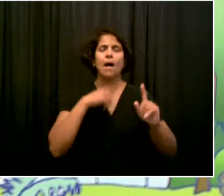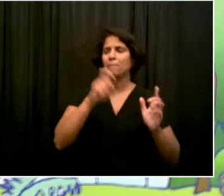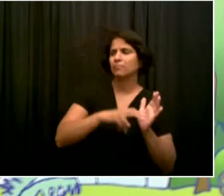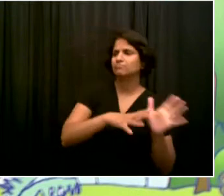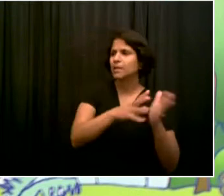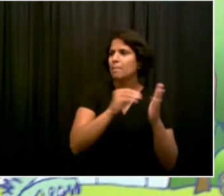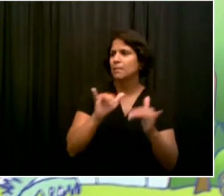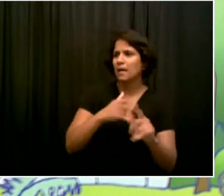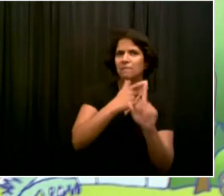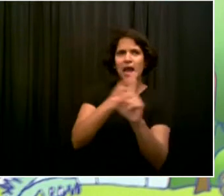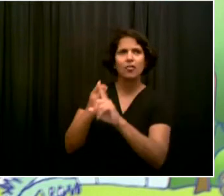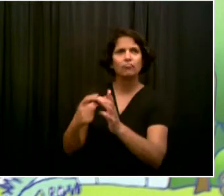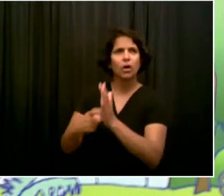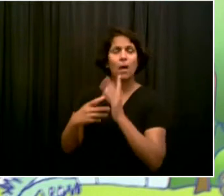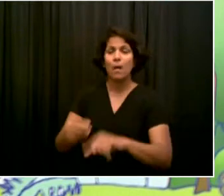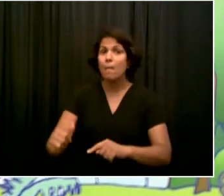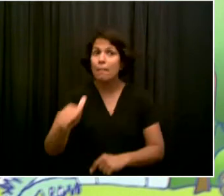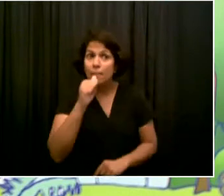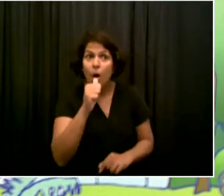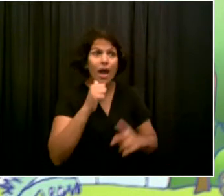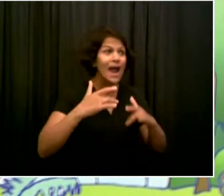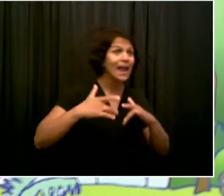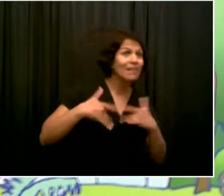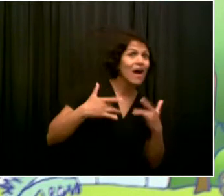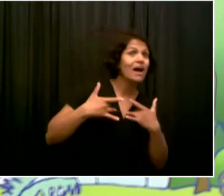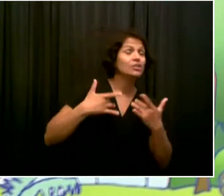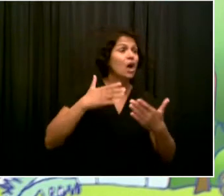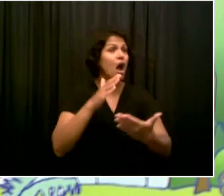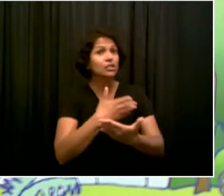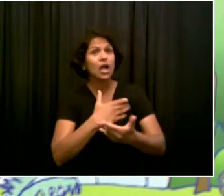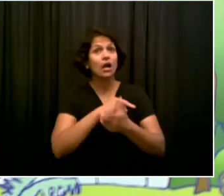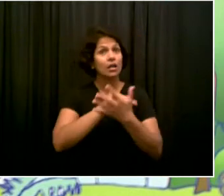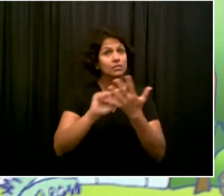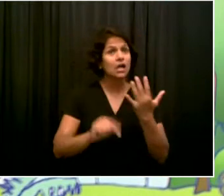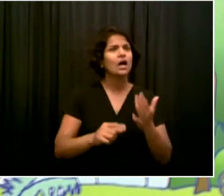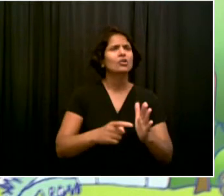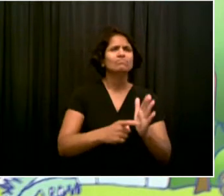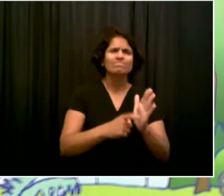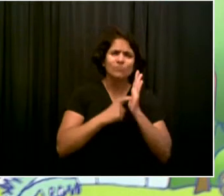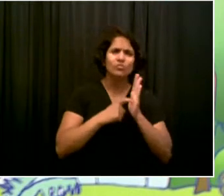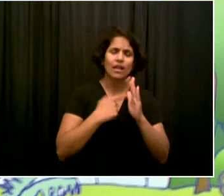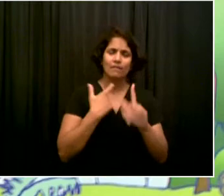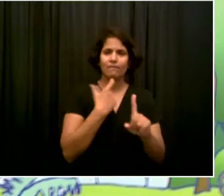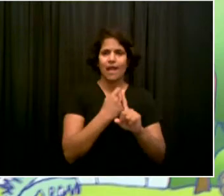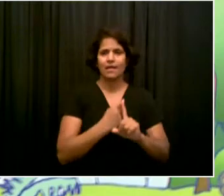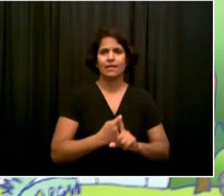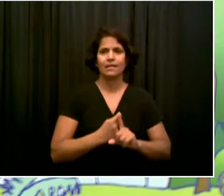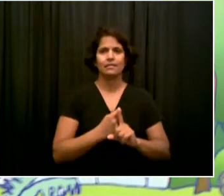CHOICE AND IT'S ERALLY A MESSGAE THE PEOPLE JUST GO GET VACCITNAED, YOU